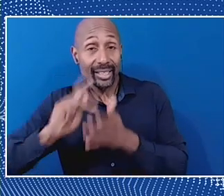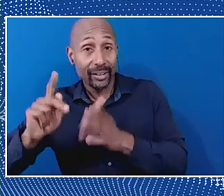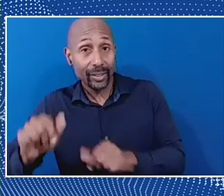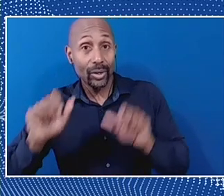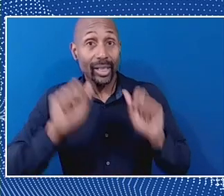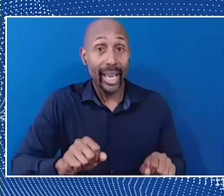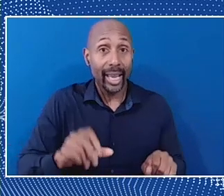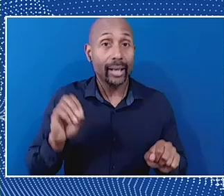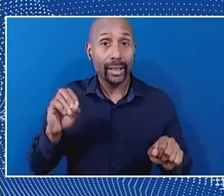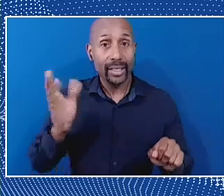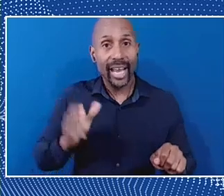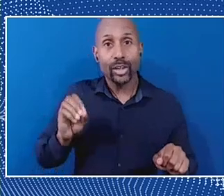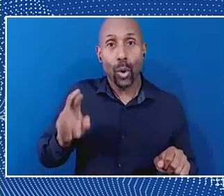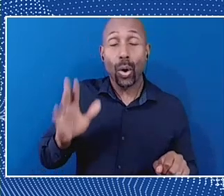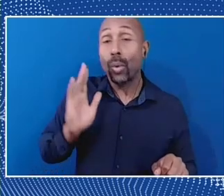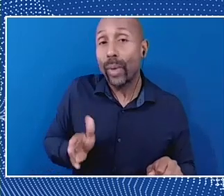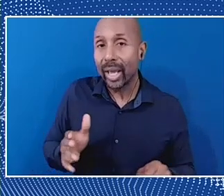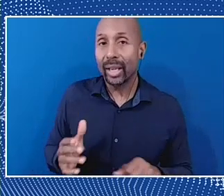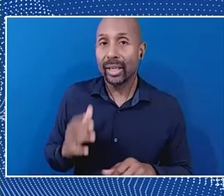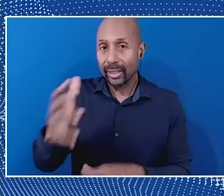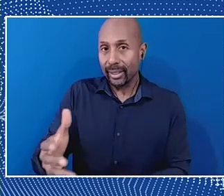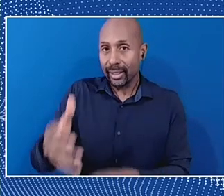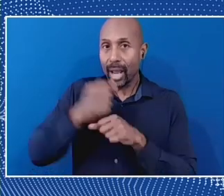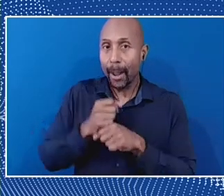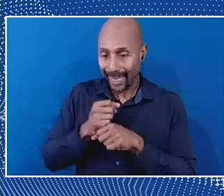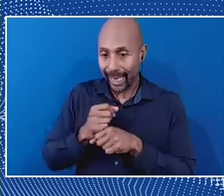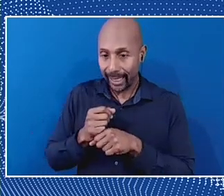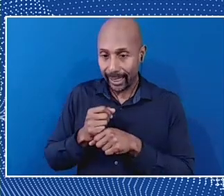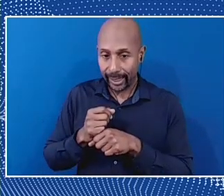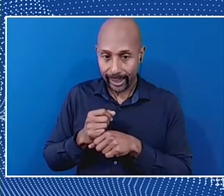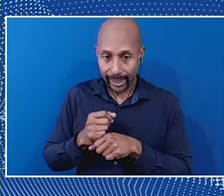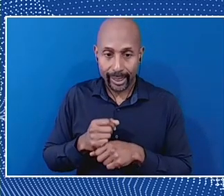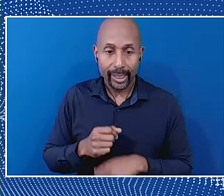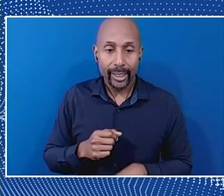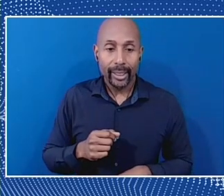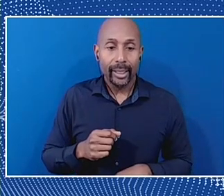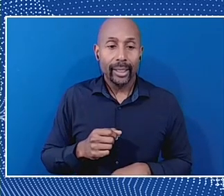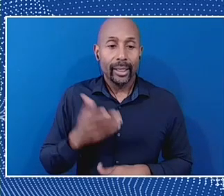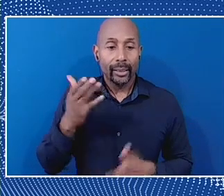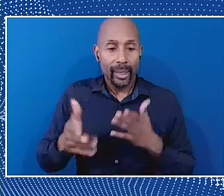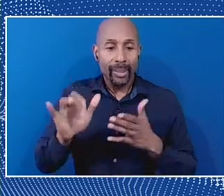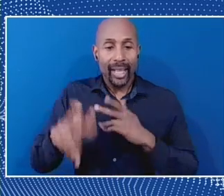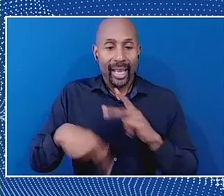about data sharing agreements, and perhaps that is to the level of specificity that we need to determine here.